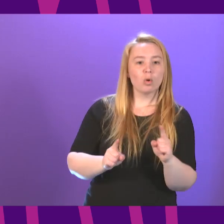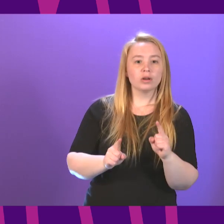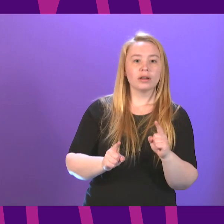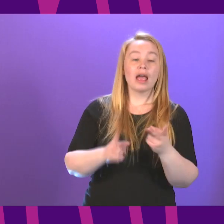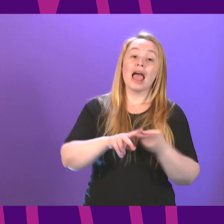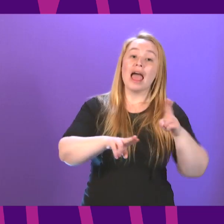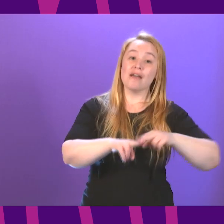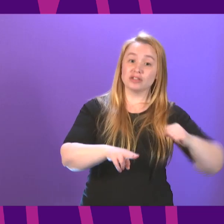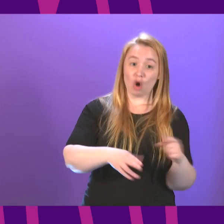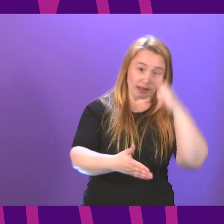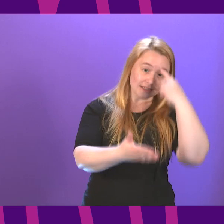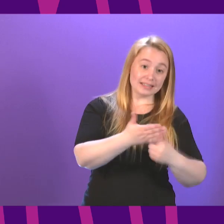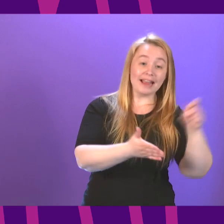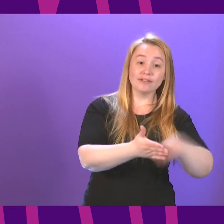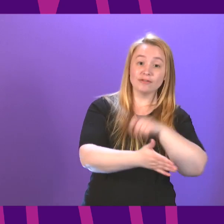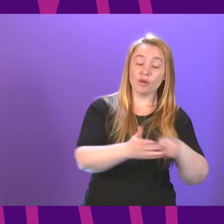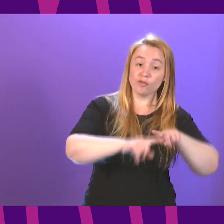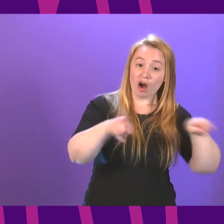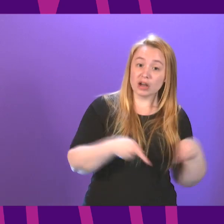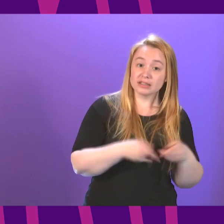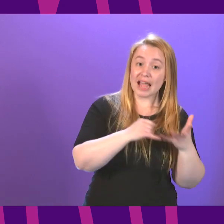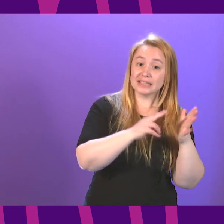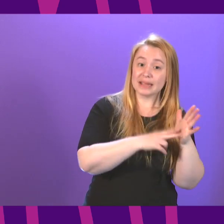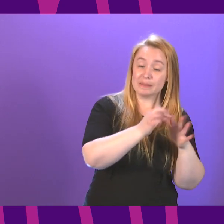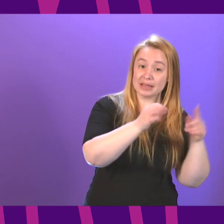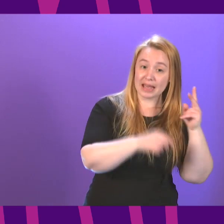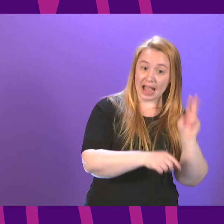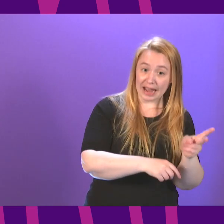their trust in me and us again, my focus and determination are to make sure that we continue that progress in the next parliamentary session.